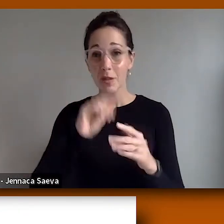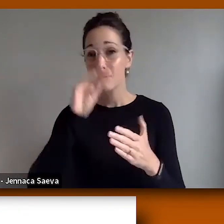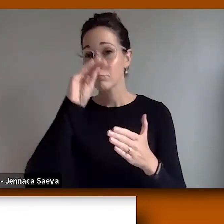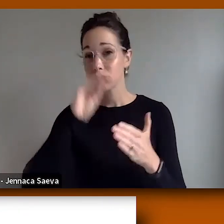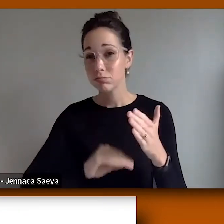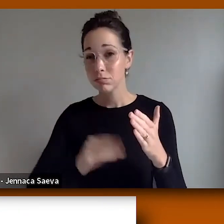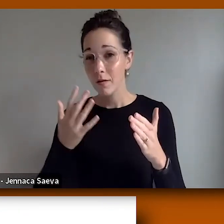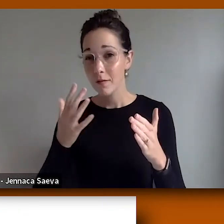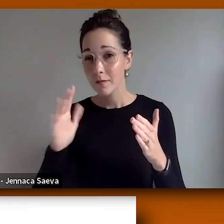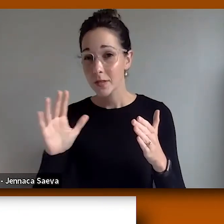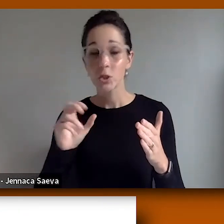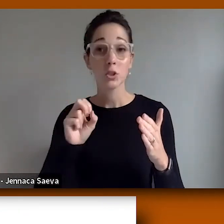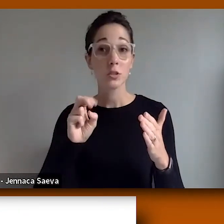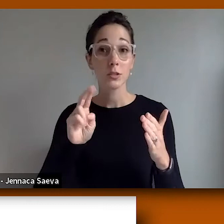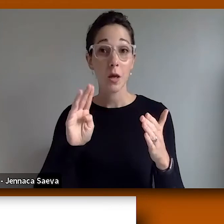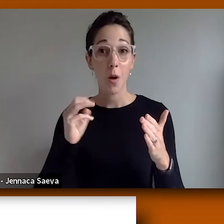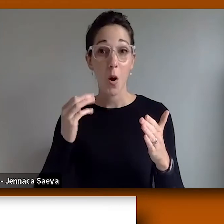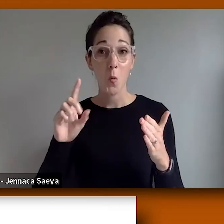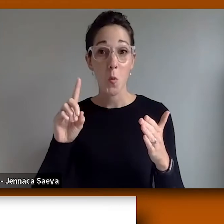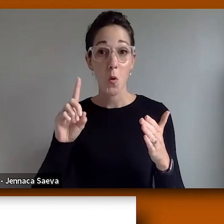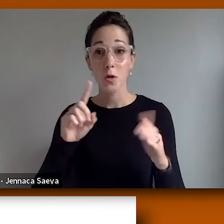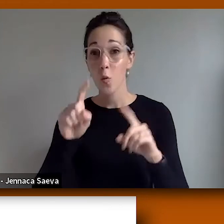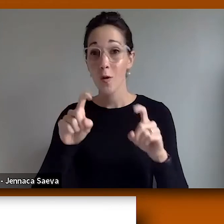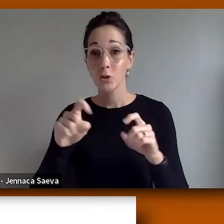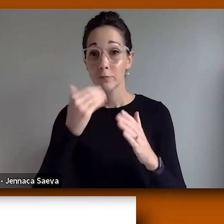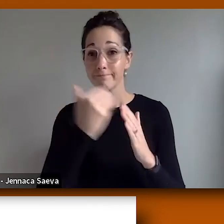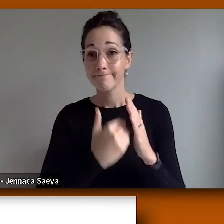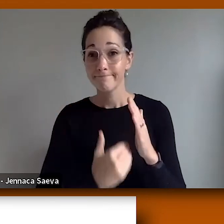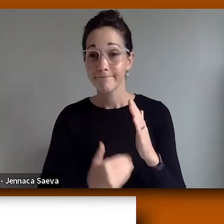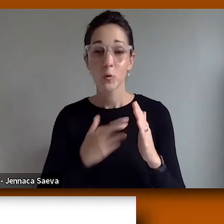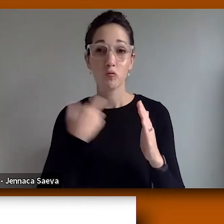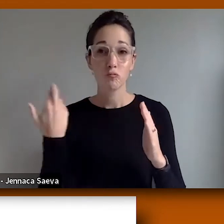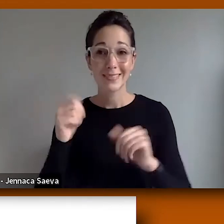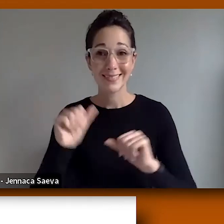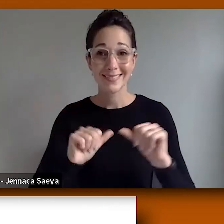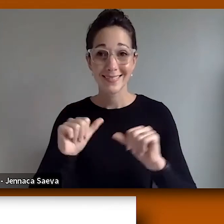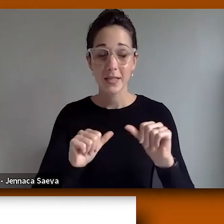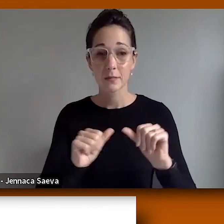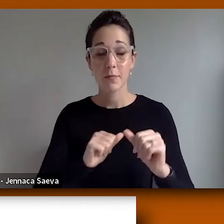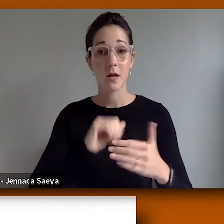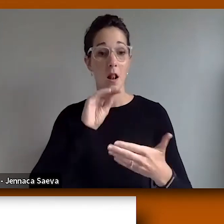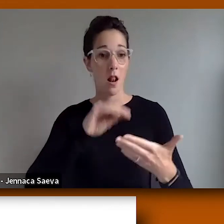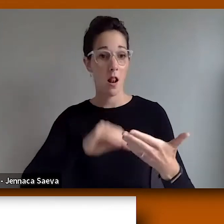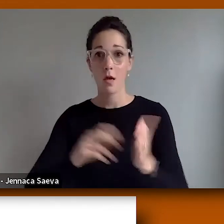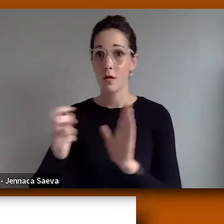and the subaward questionnaire risk assessment approved,